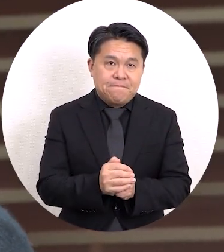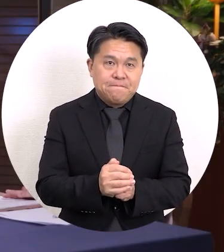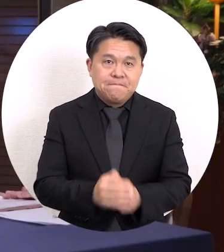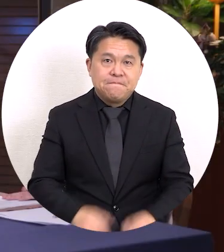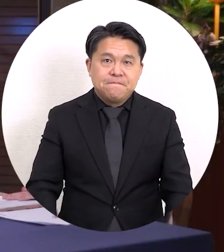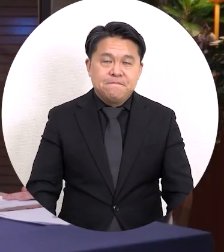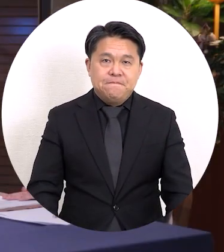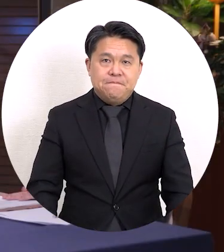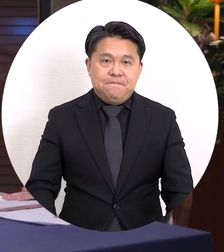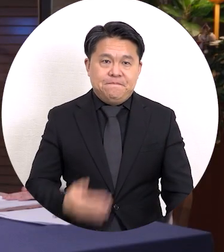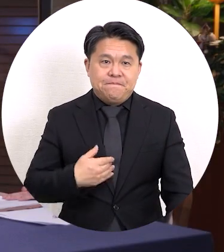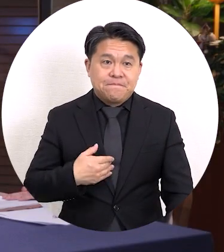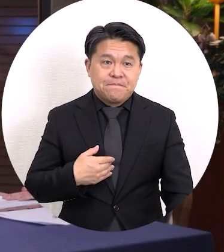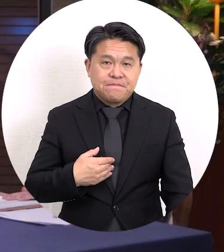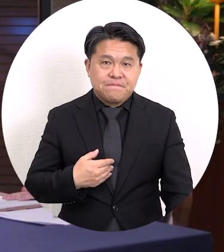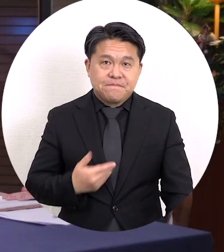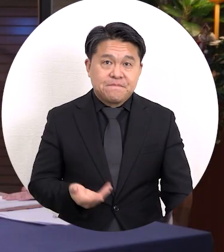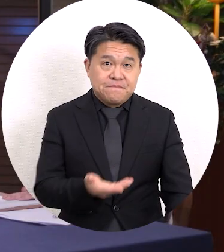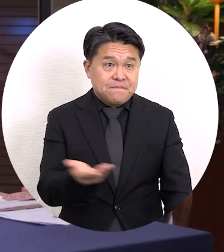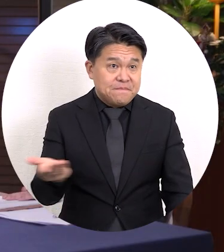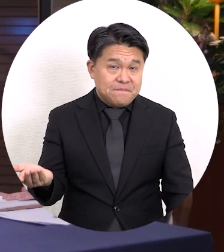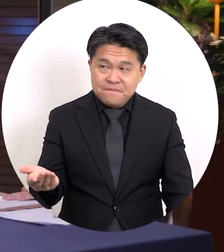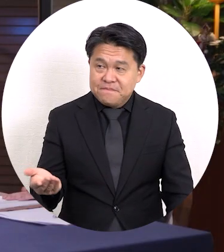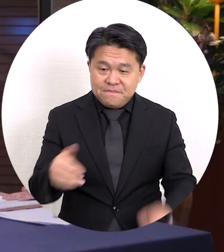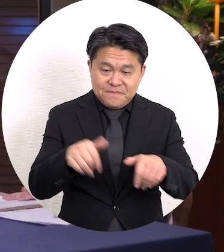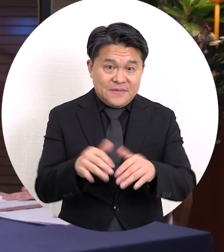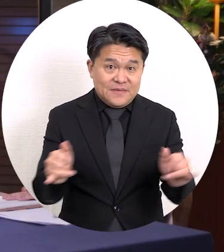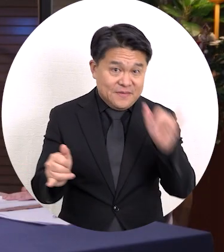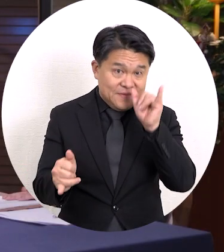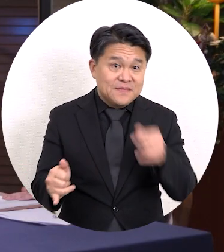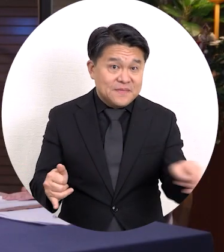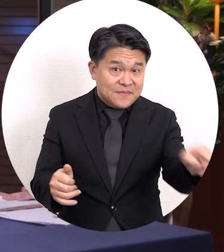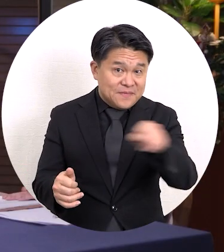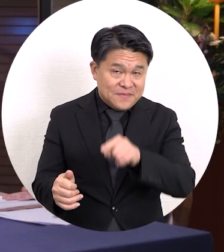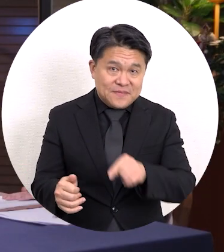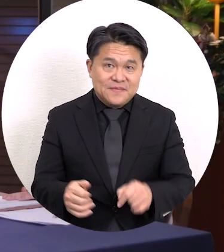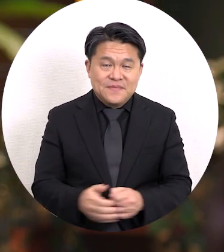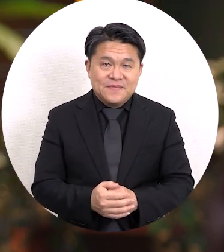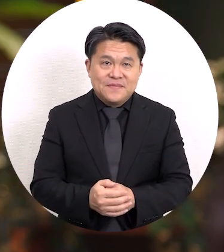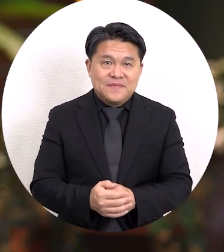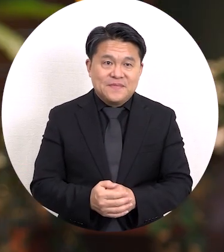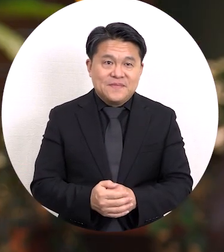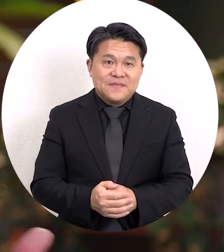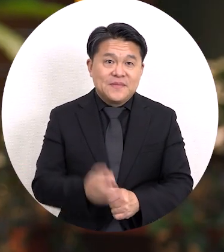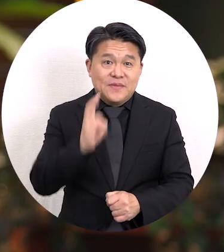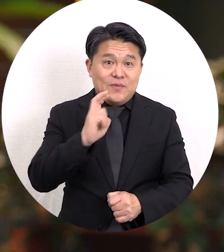We have a lot of staff members here, right? Let me sing the beginning of a song,